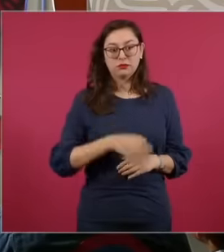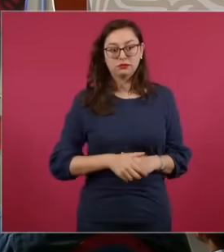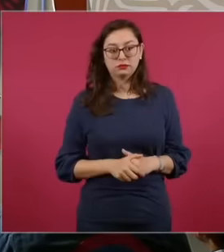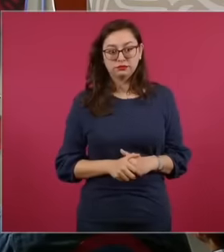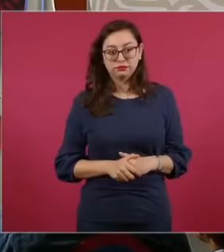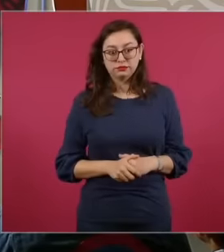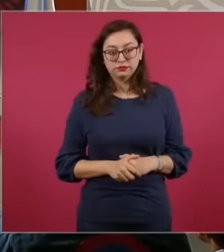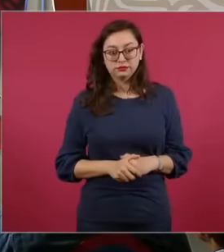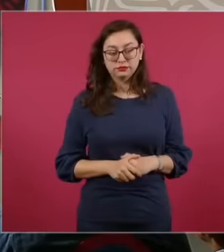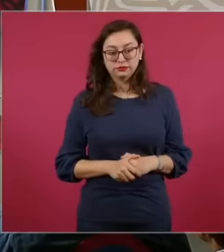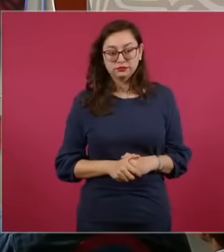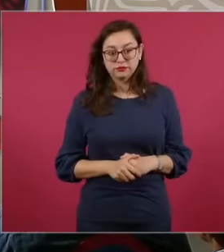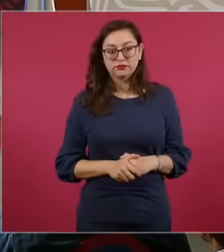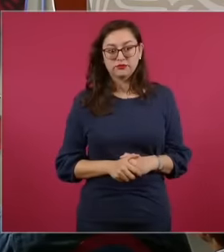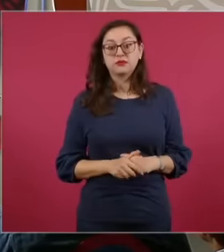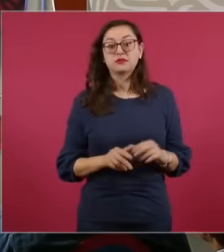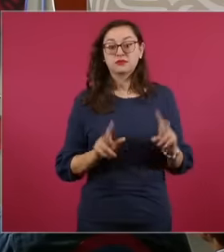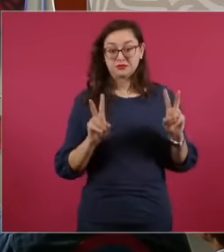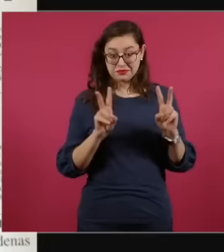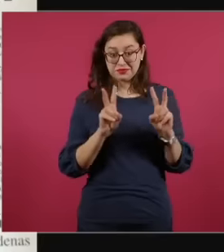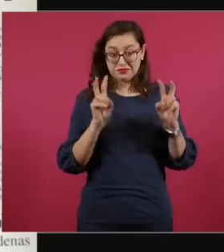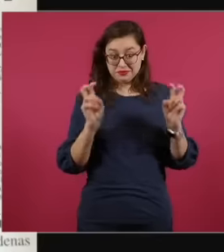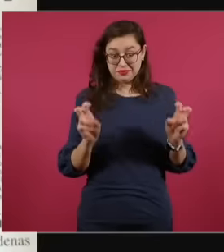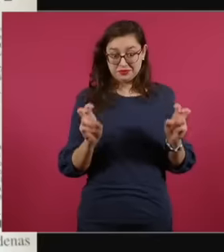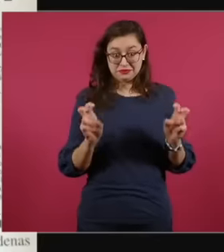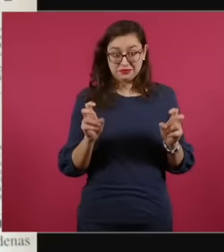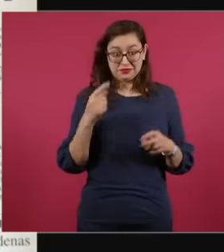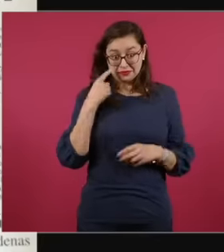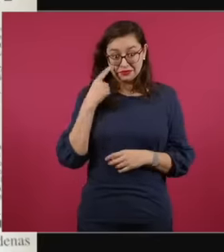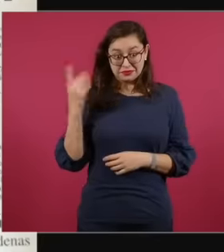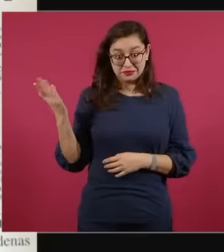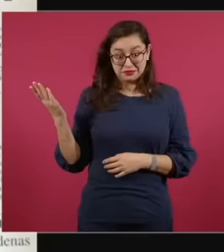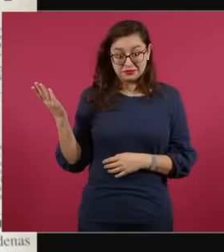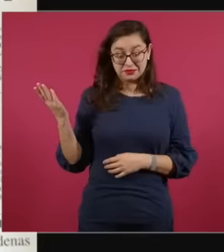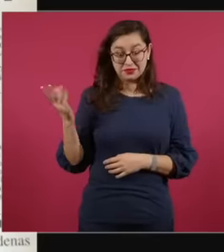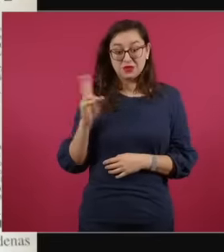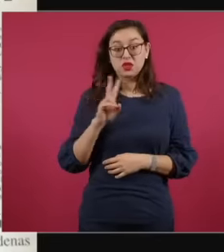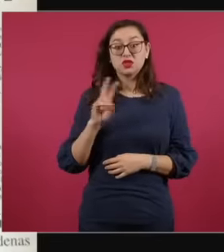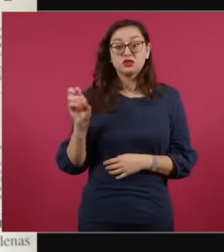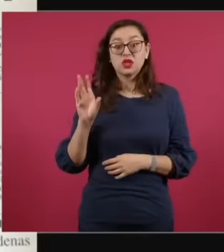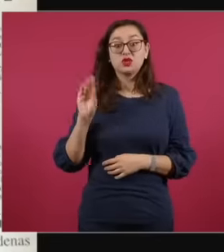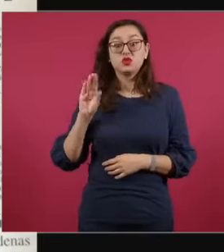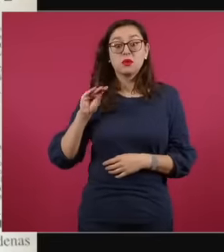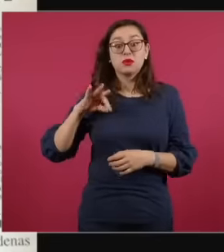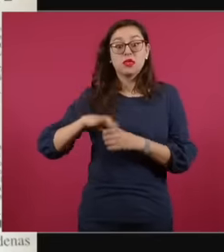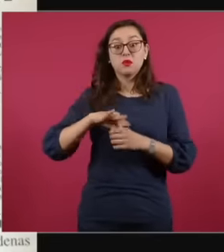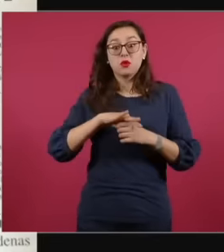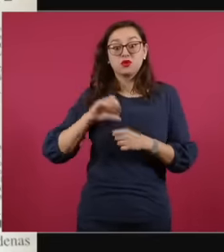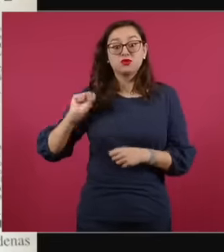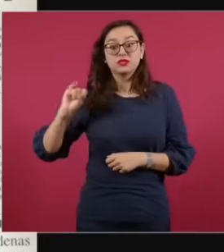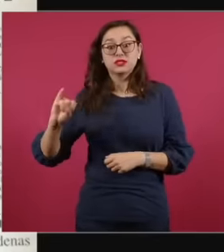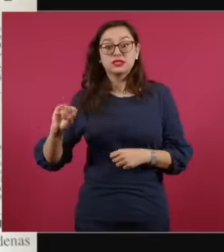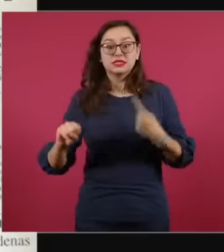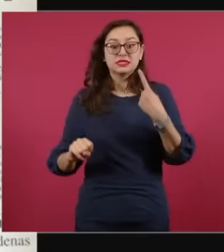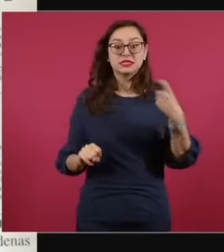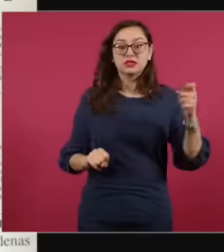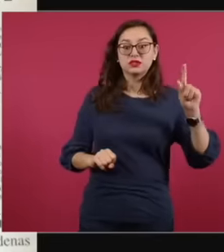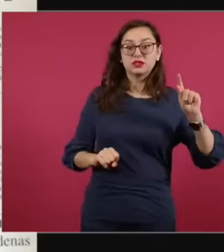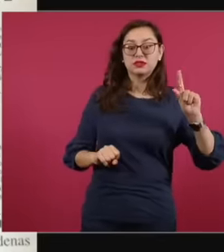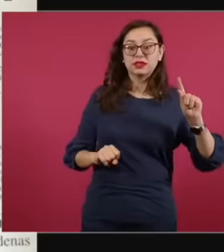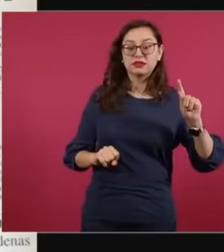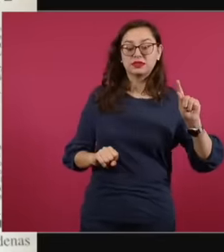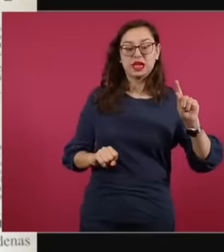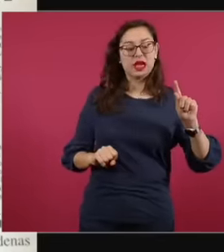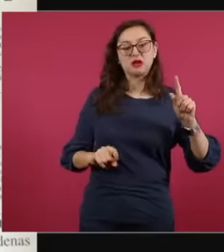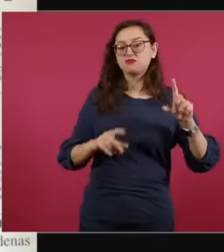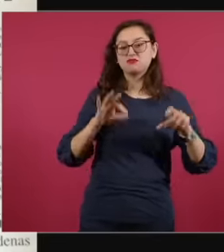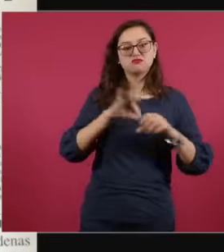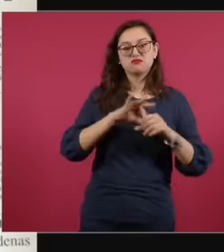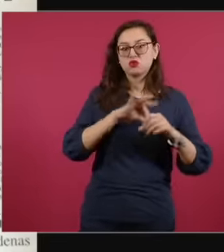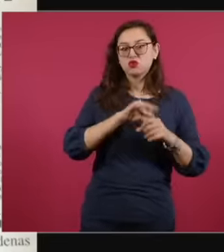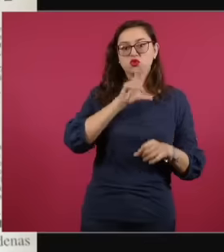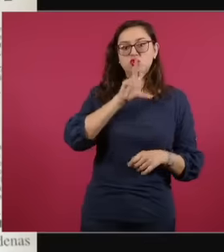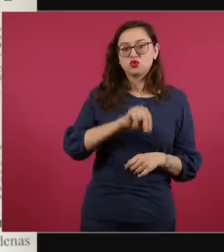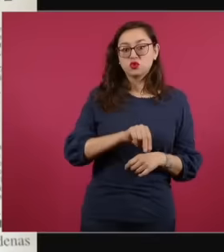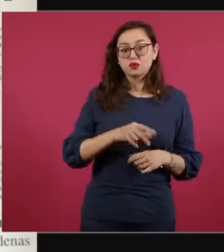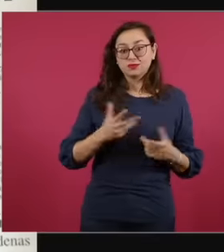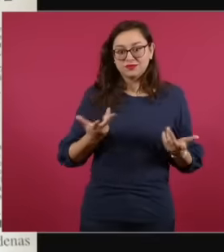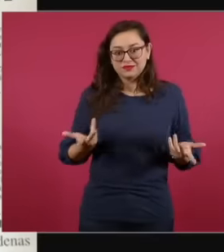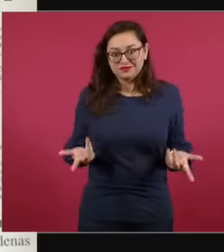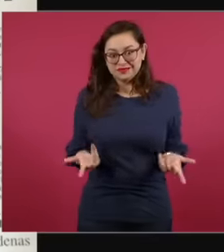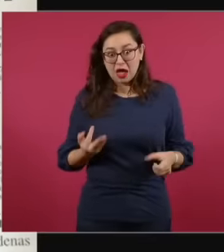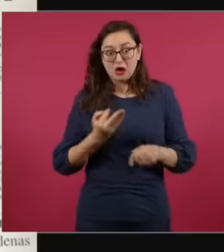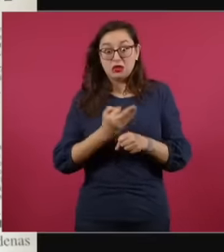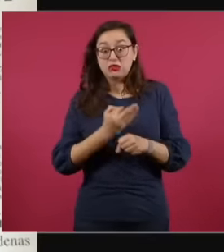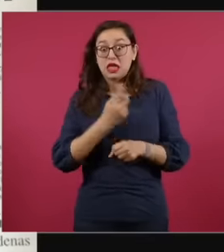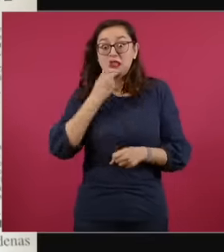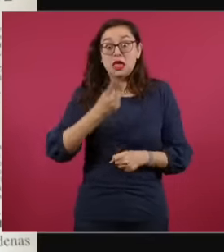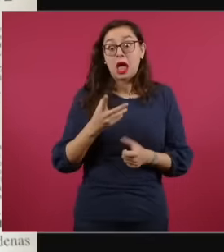290 in favor 290 against 73 who are talking No now about the